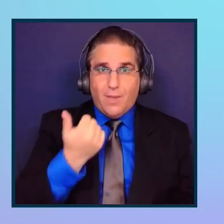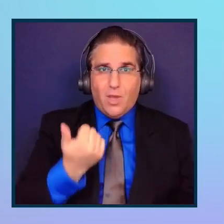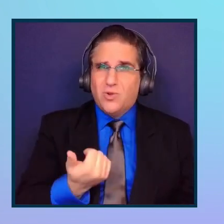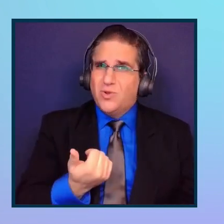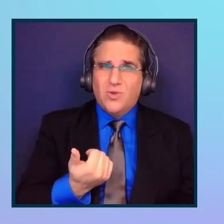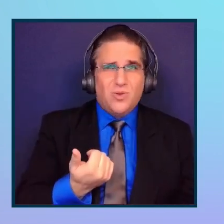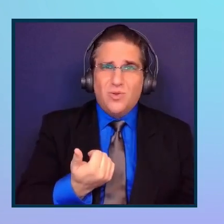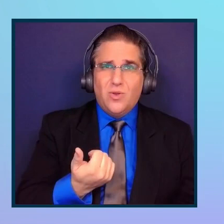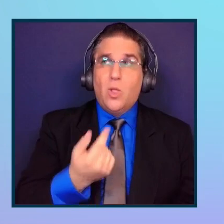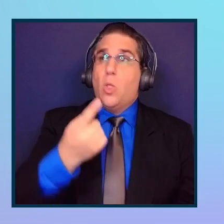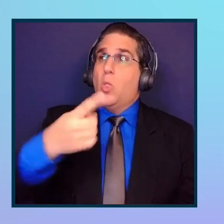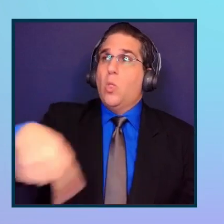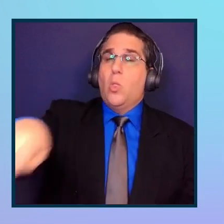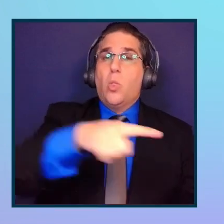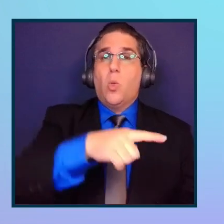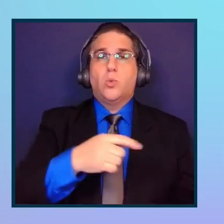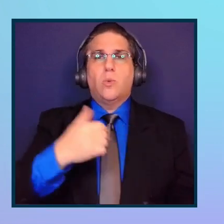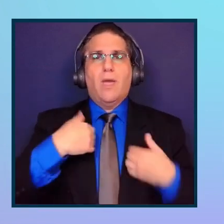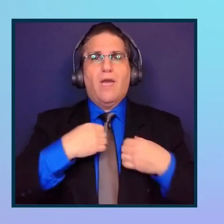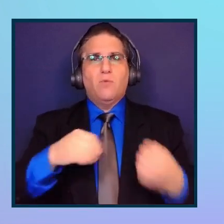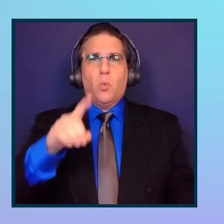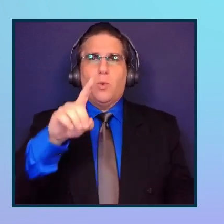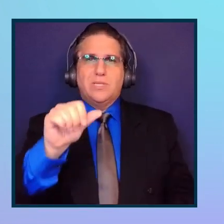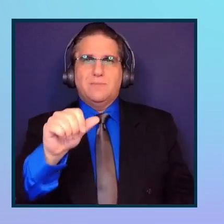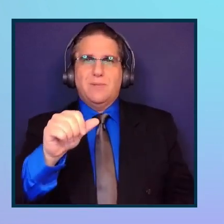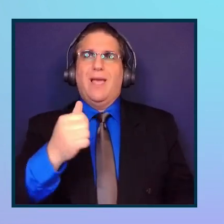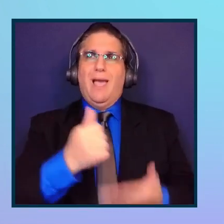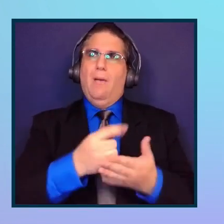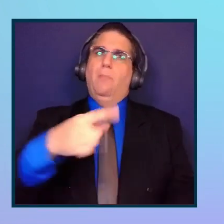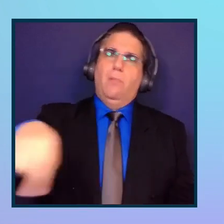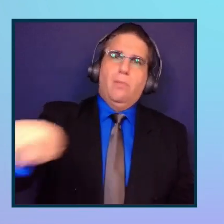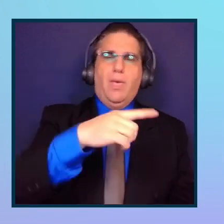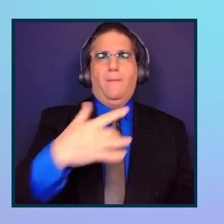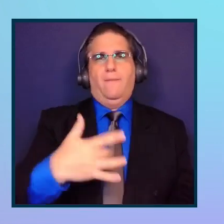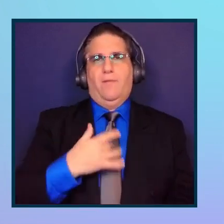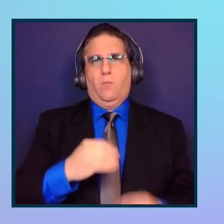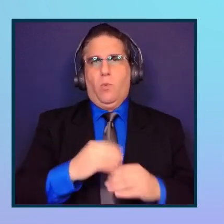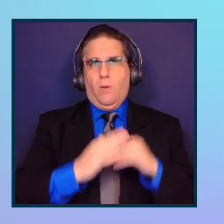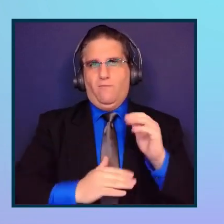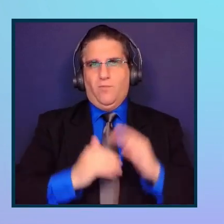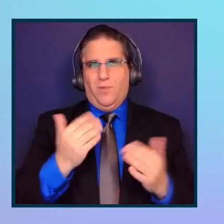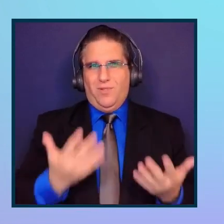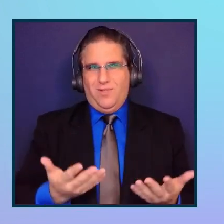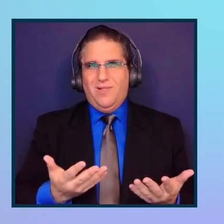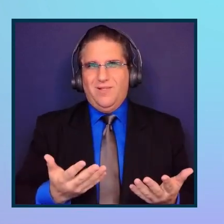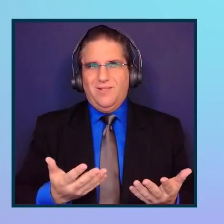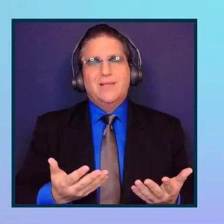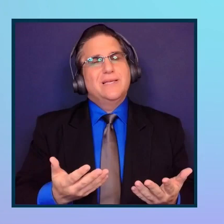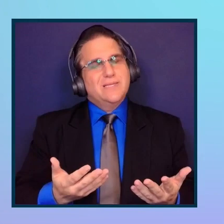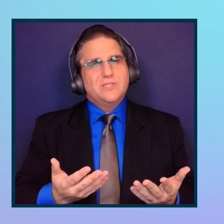around them more comfortable, right? And so this is one of the things that leads to a disability dongle.